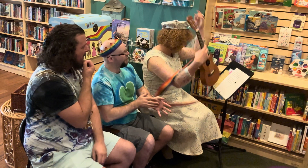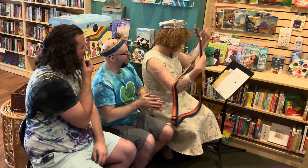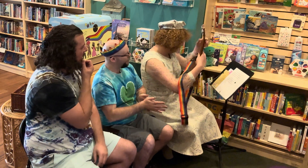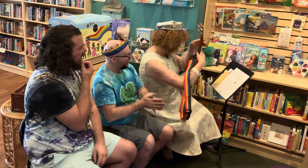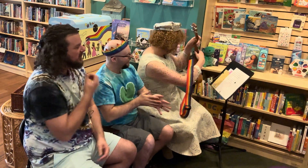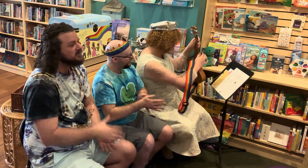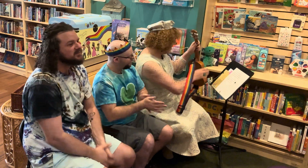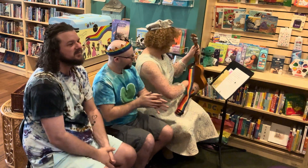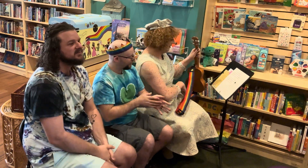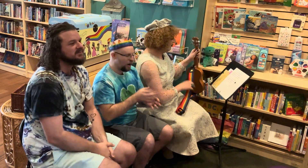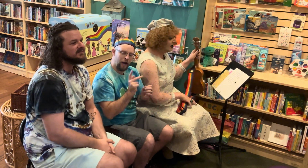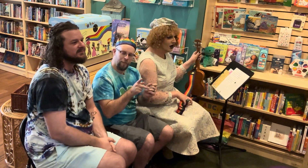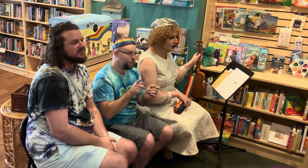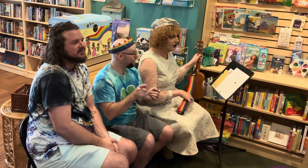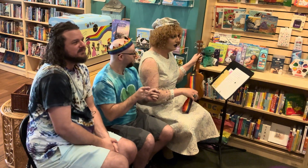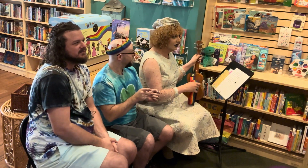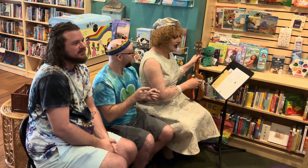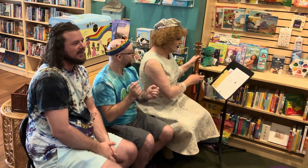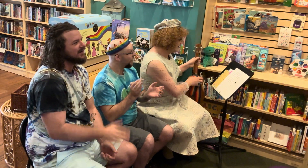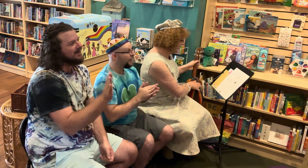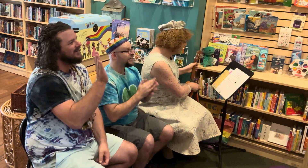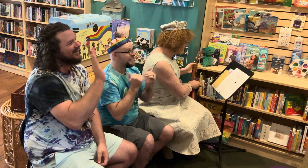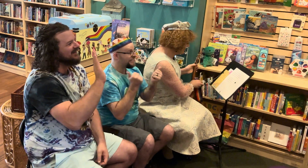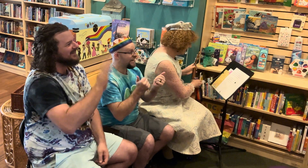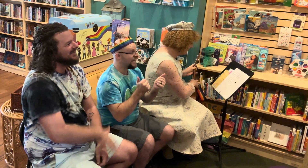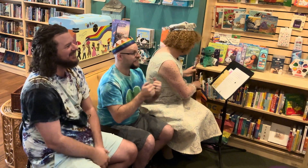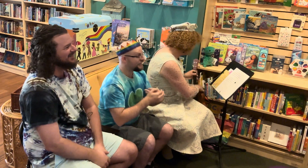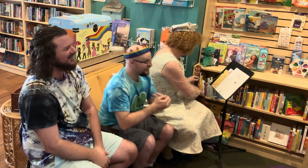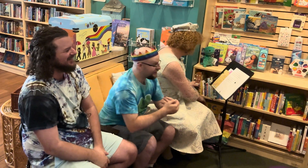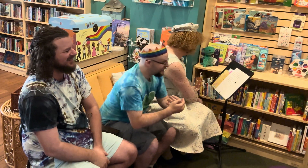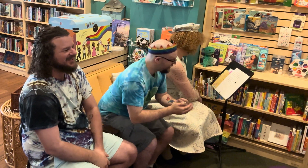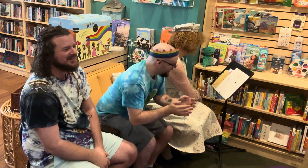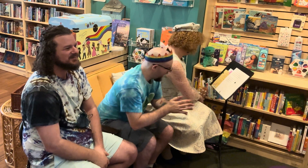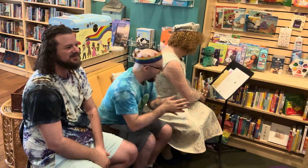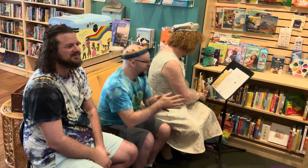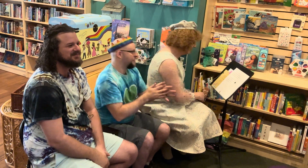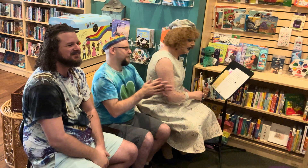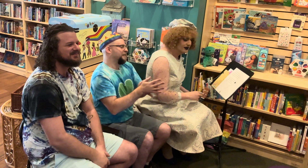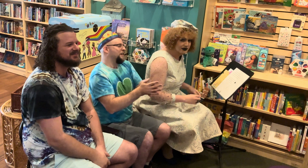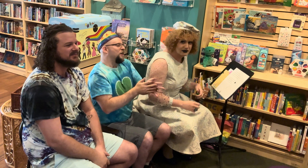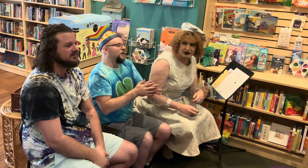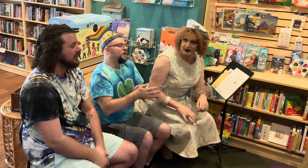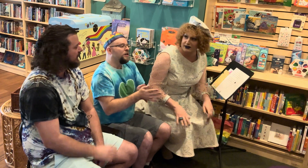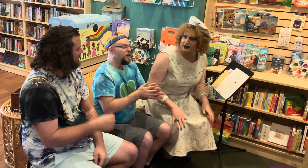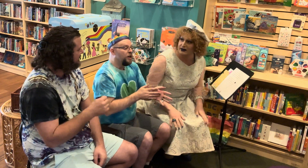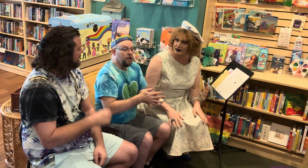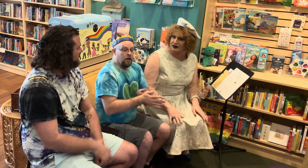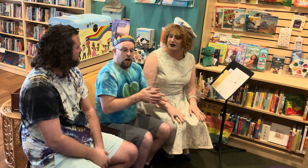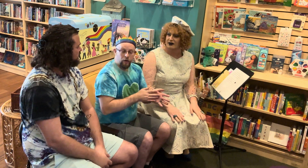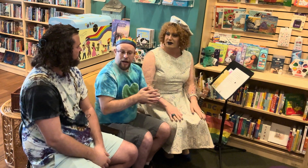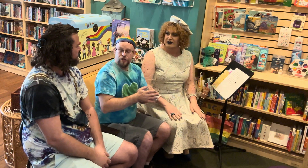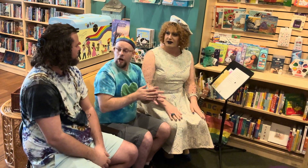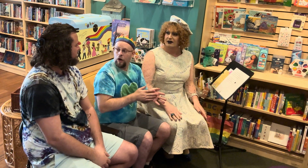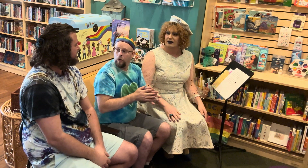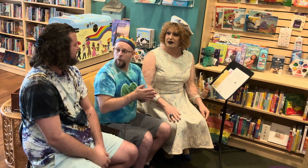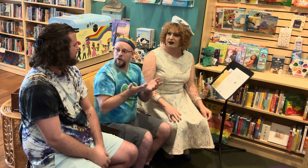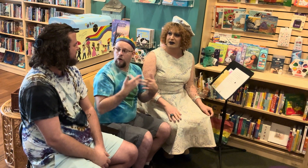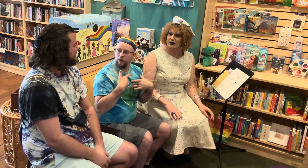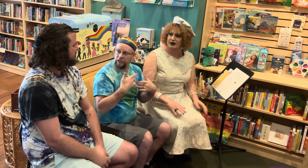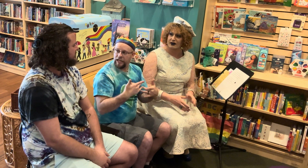right? CALI: Yeah! And we can all learn how to sign American Sign Language together, it's a great idea. AARON: Okay, so we normally